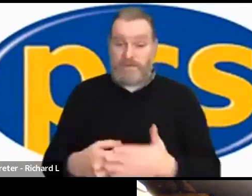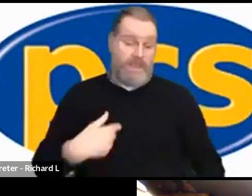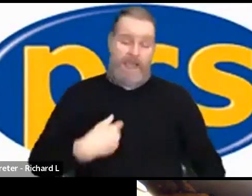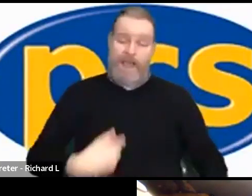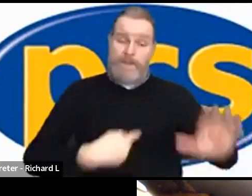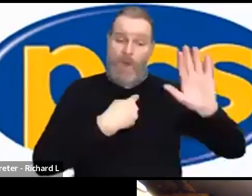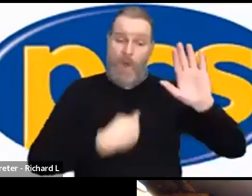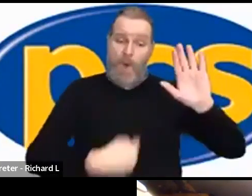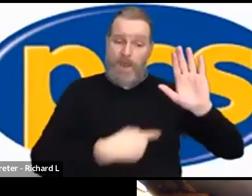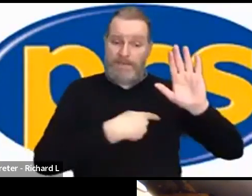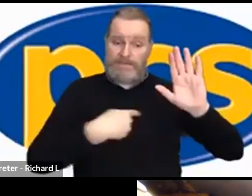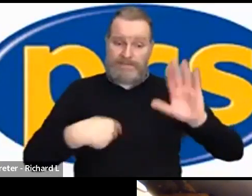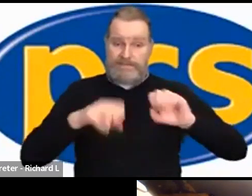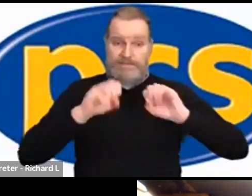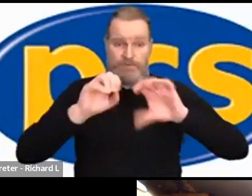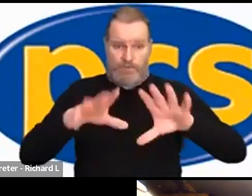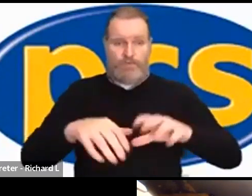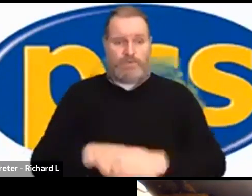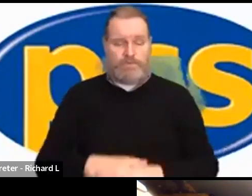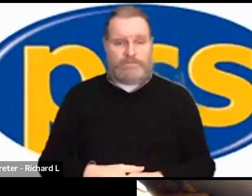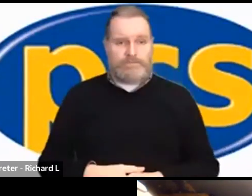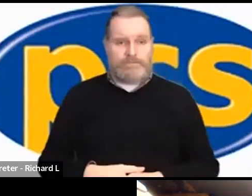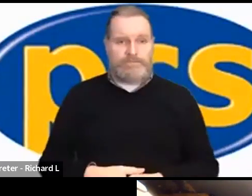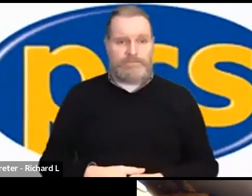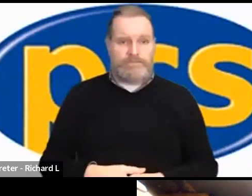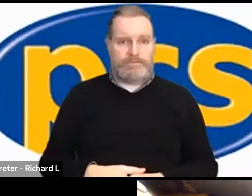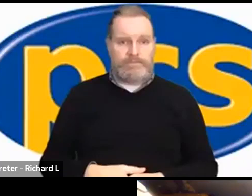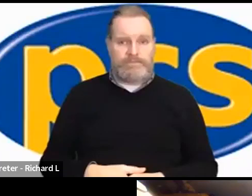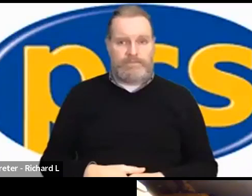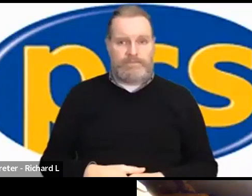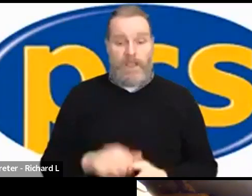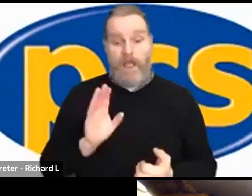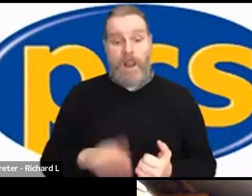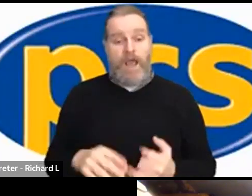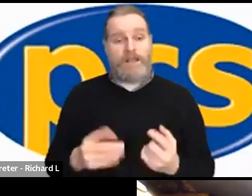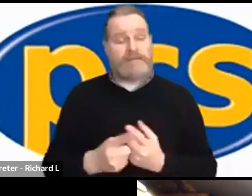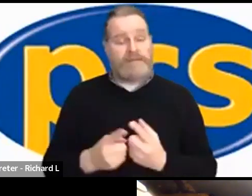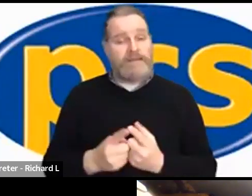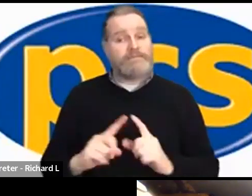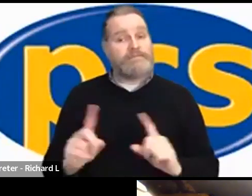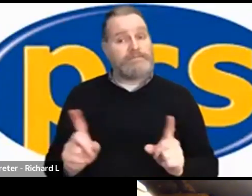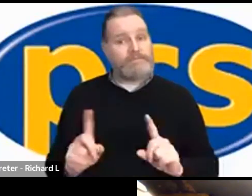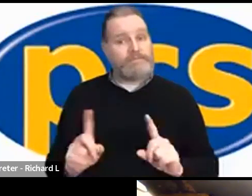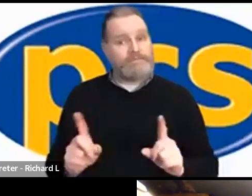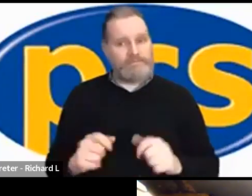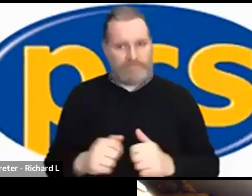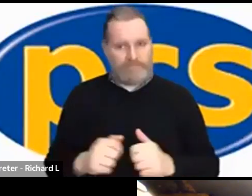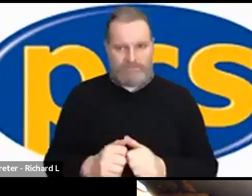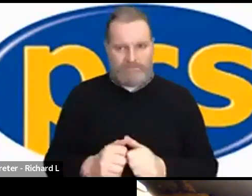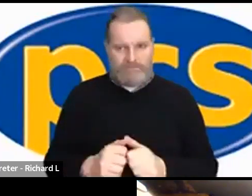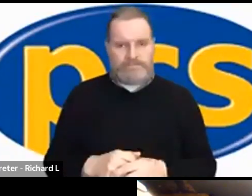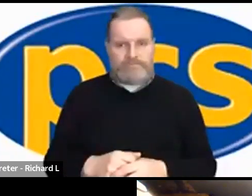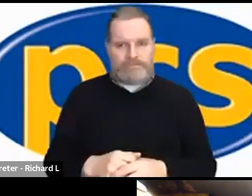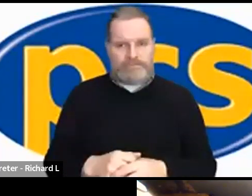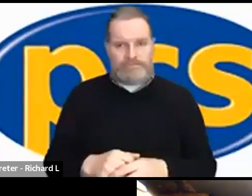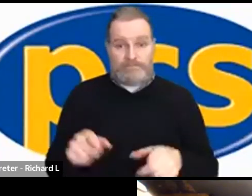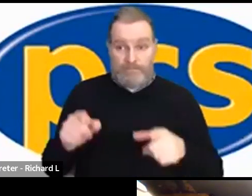April I's I hope that's an honest and upfront answer to to both. Gordon and Gavin , and the final thing and the final thing I'd say Fran, is